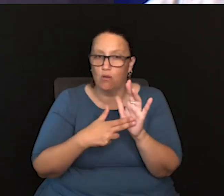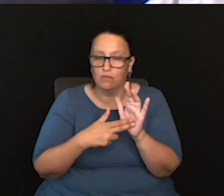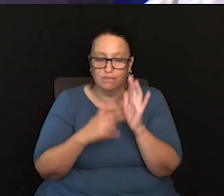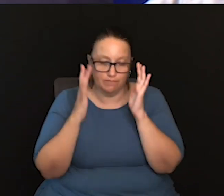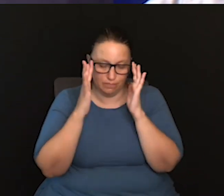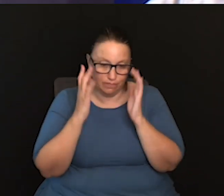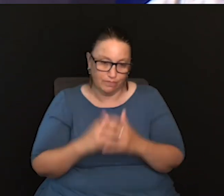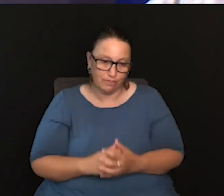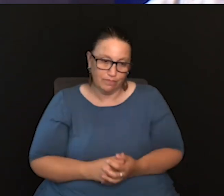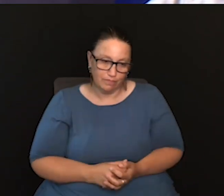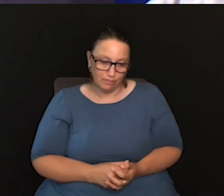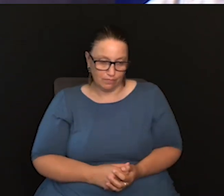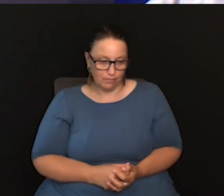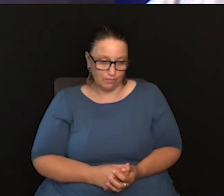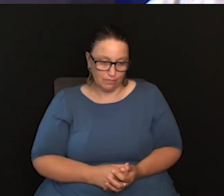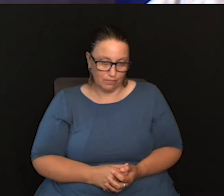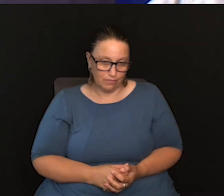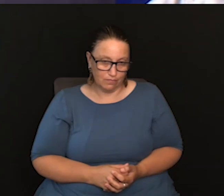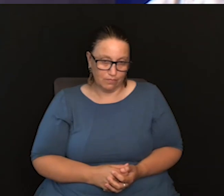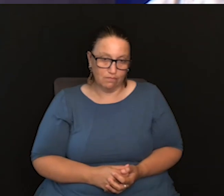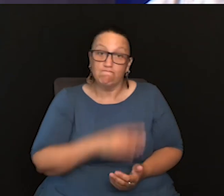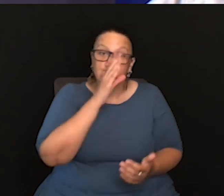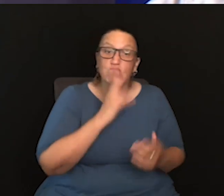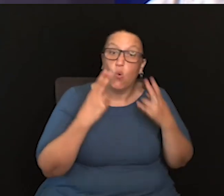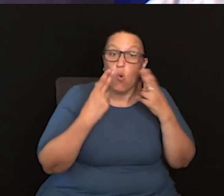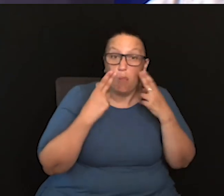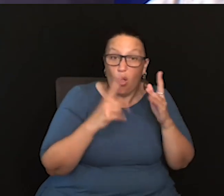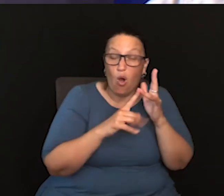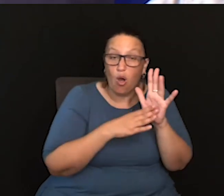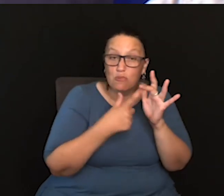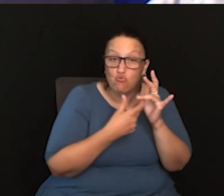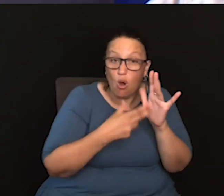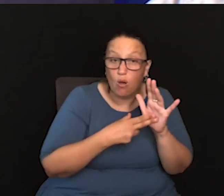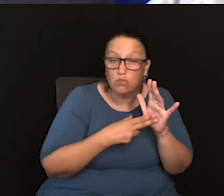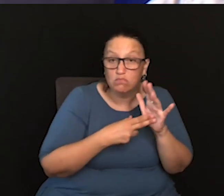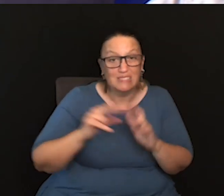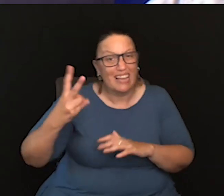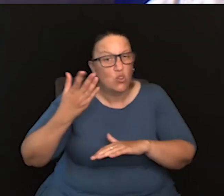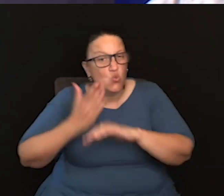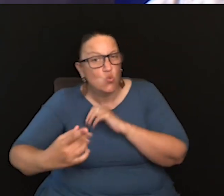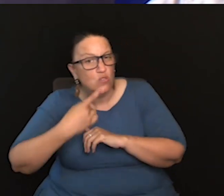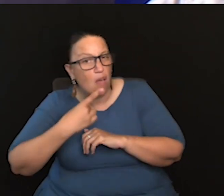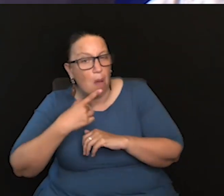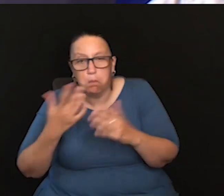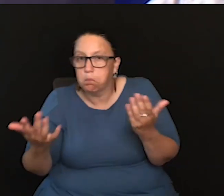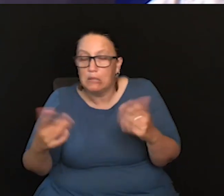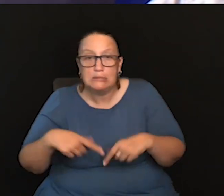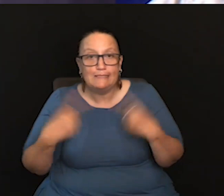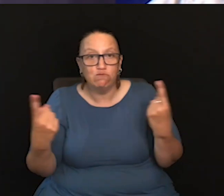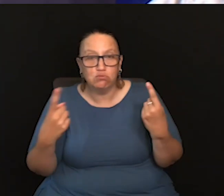We don't know if this subvariant has any significantly different characteristics though in causing severity of disease,